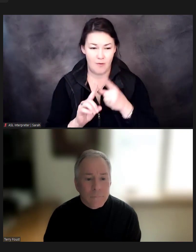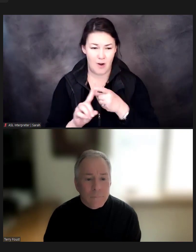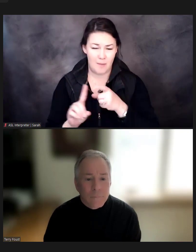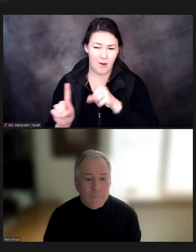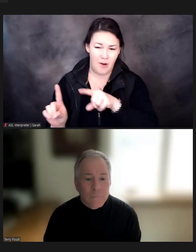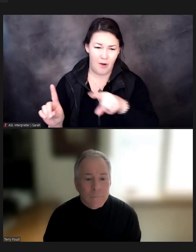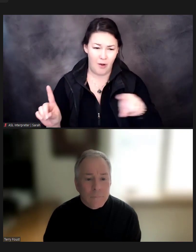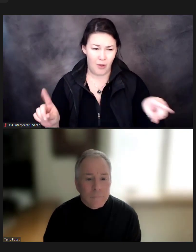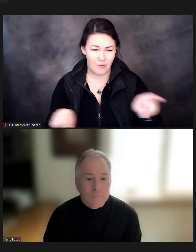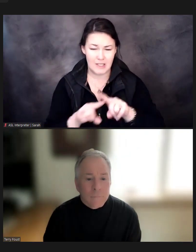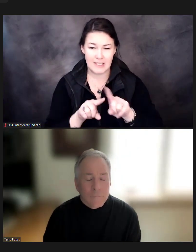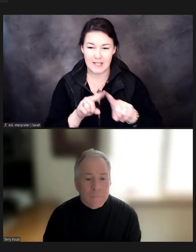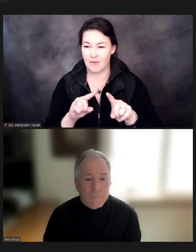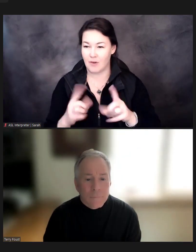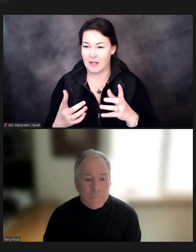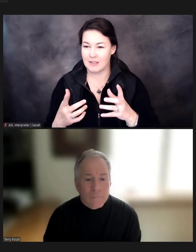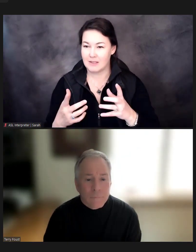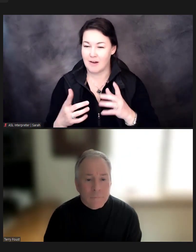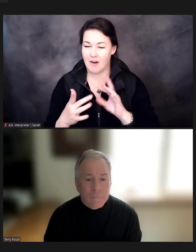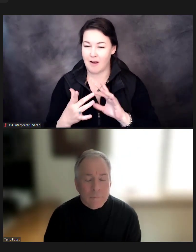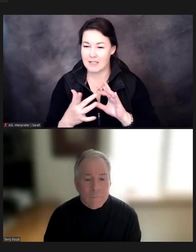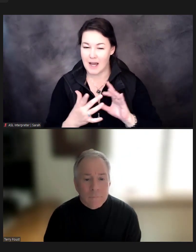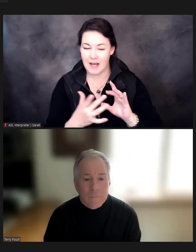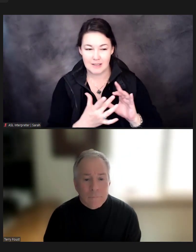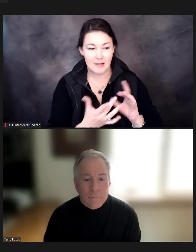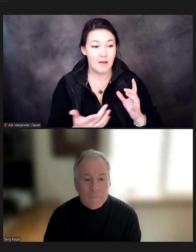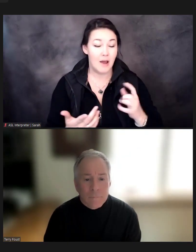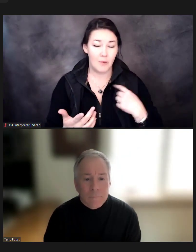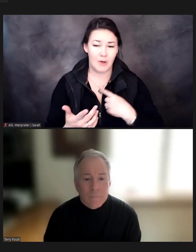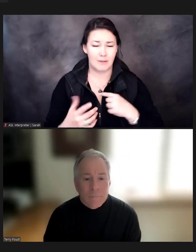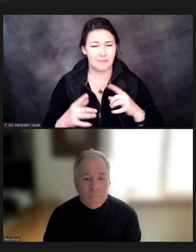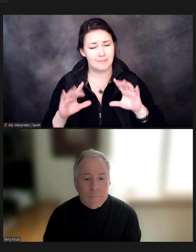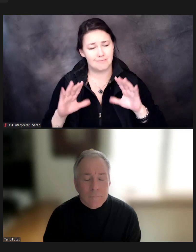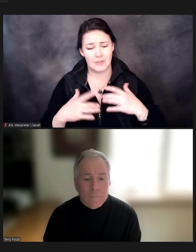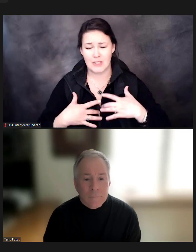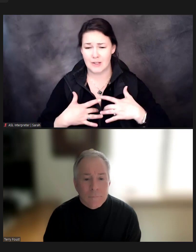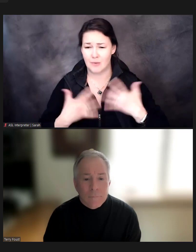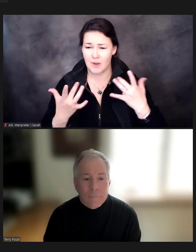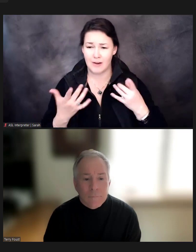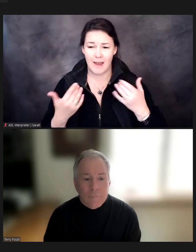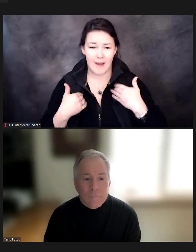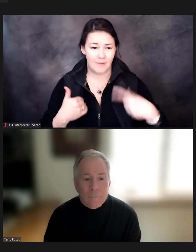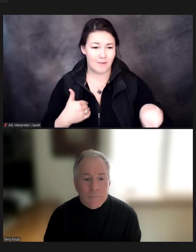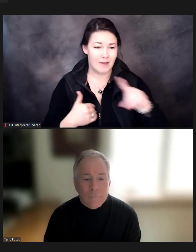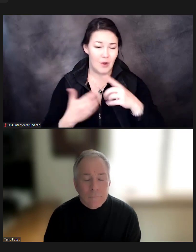delighted to have you all with us today, so that we can continue to